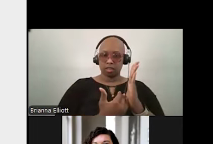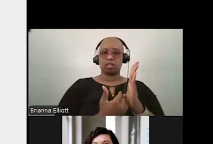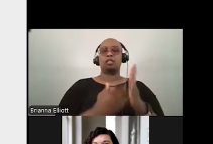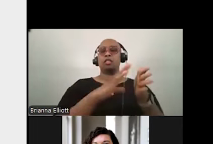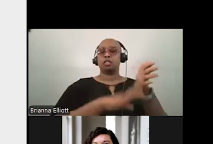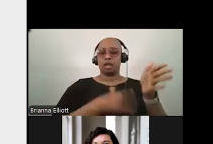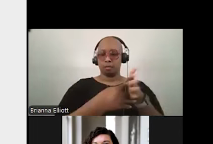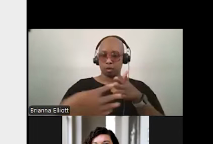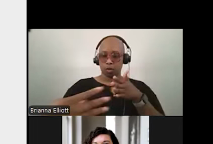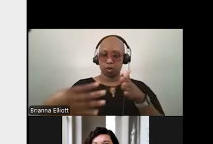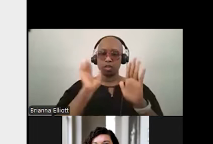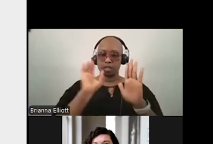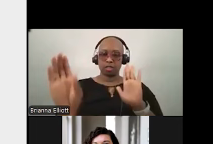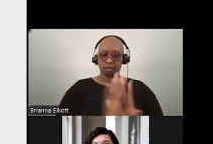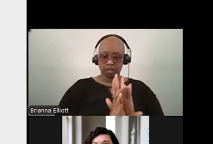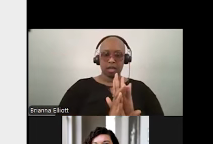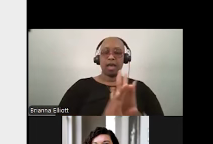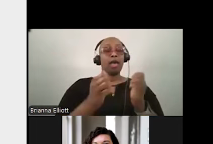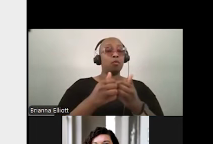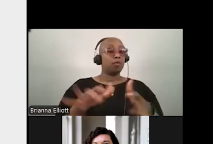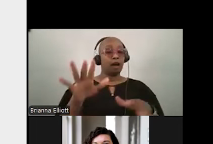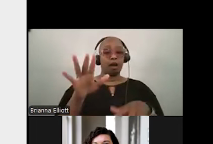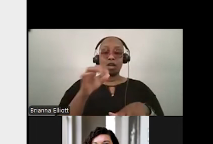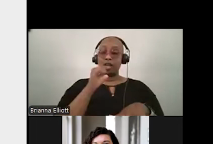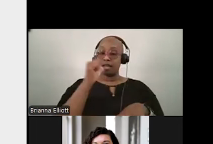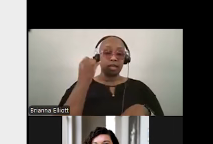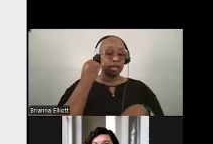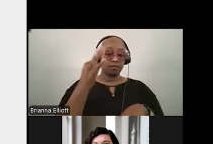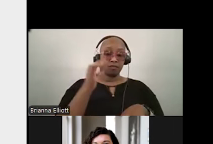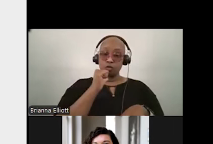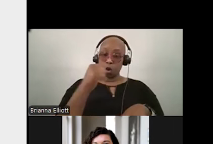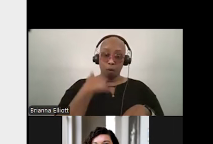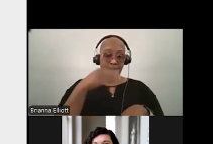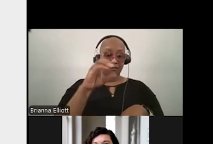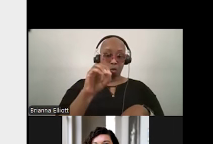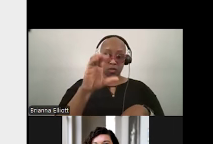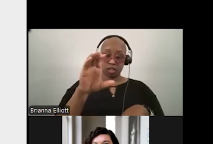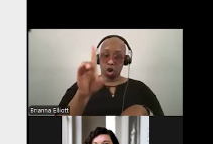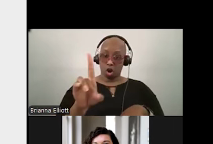without the tags or OCRs, PDFs are just absolutely unreadable to screen readers. that is